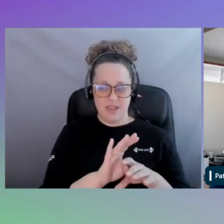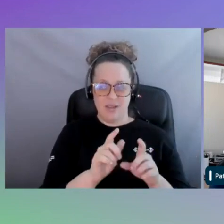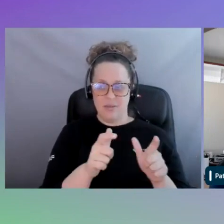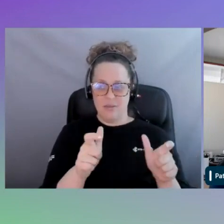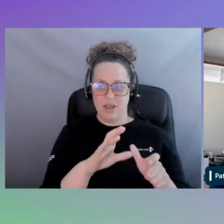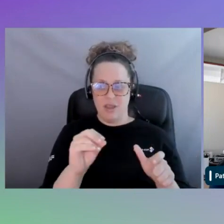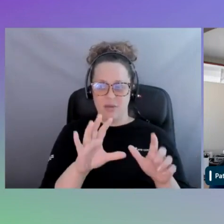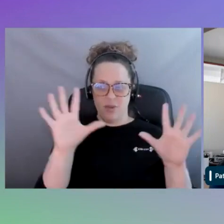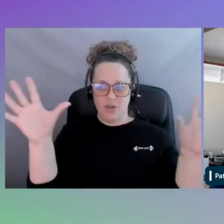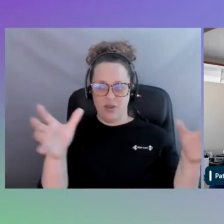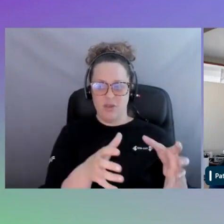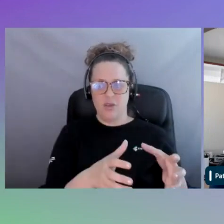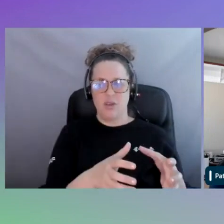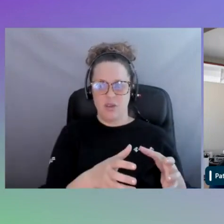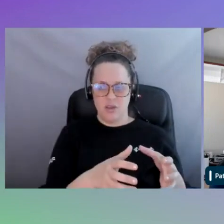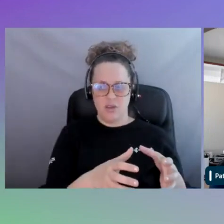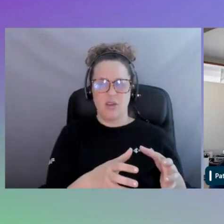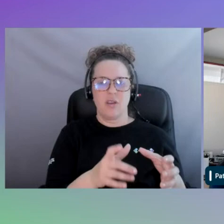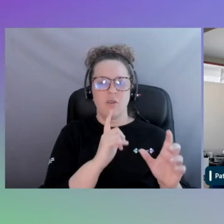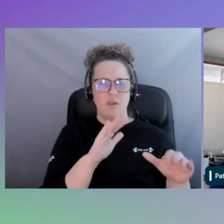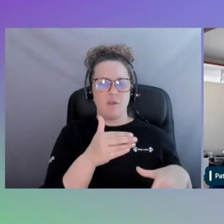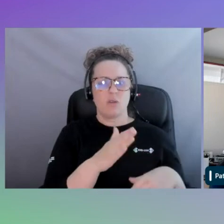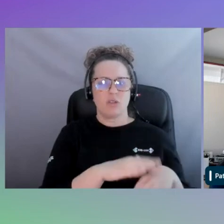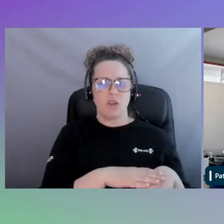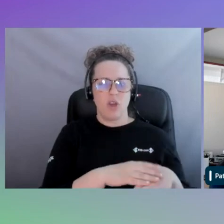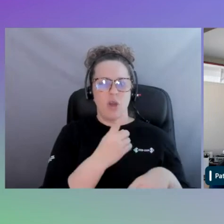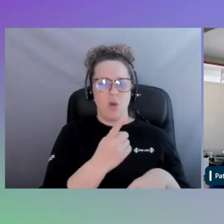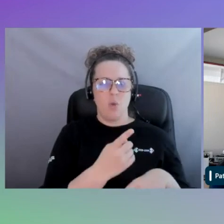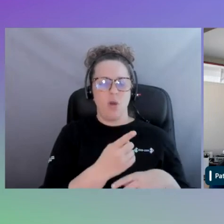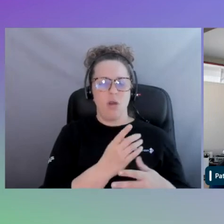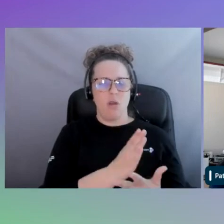, uh, focusing on one main pillar of diversity. It could be